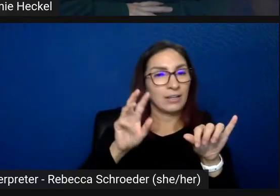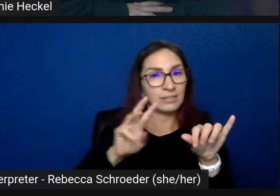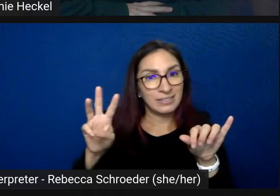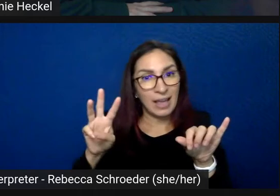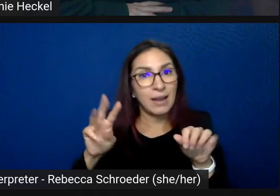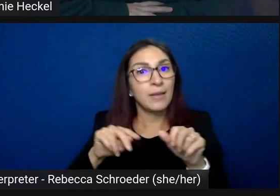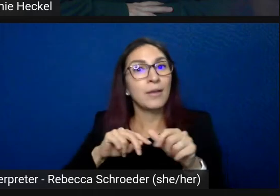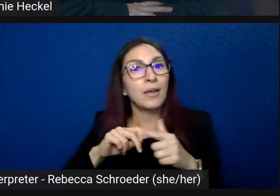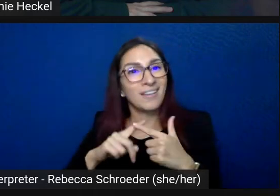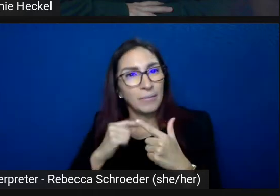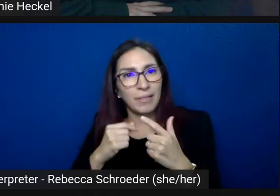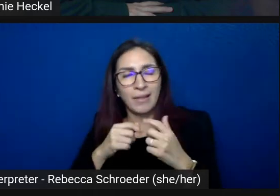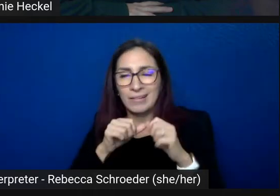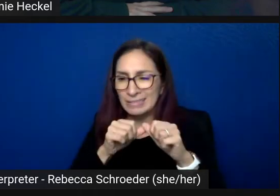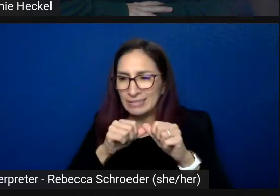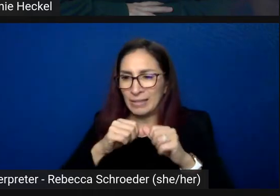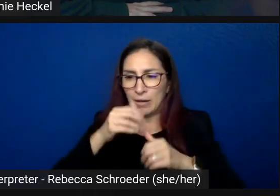on replicating that process for new sites.